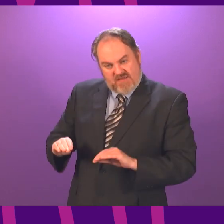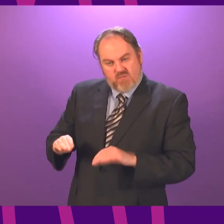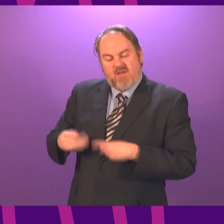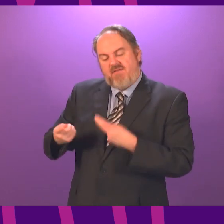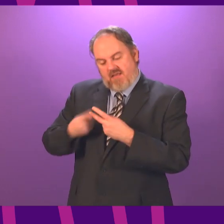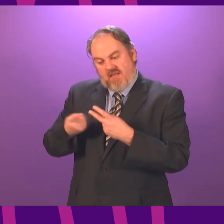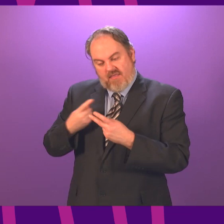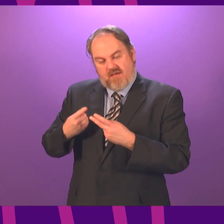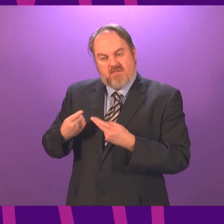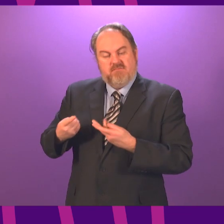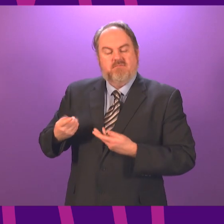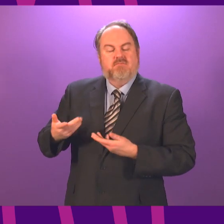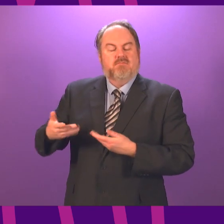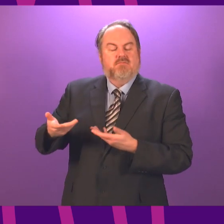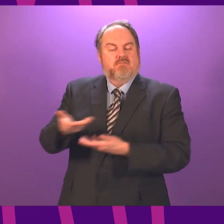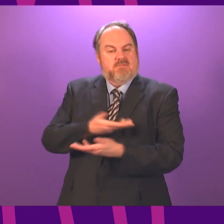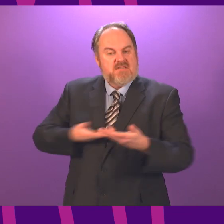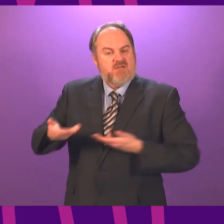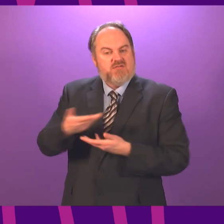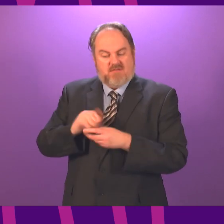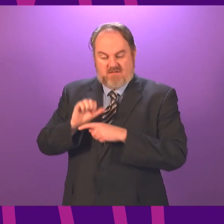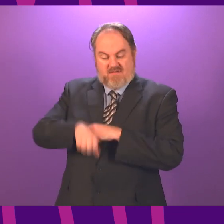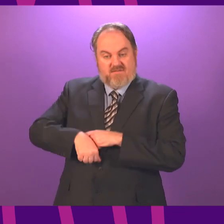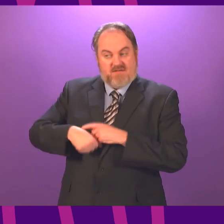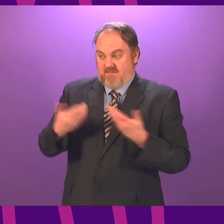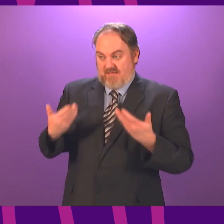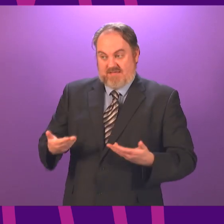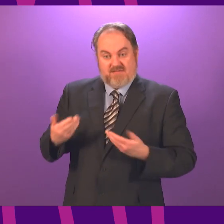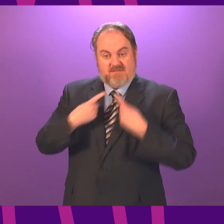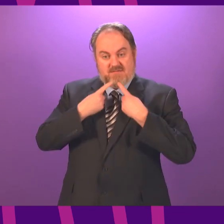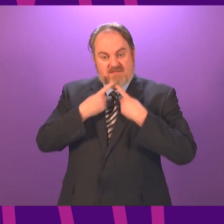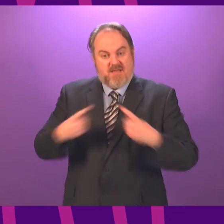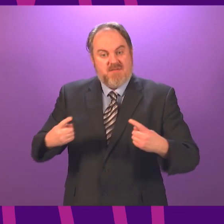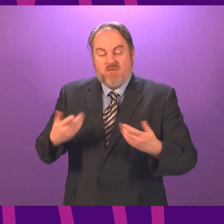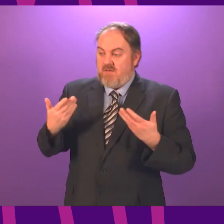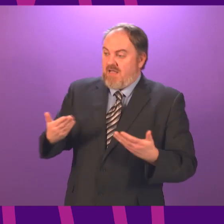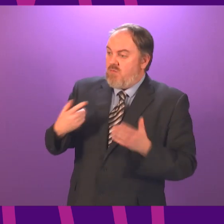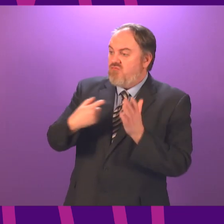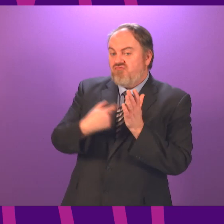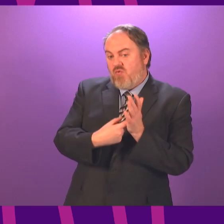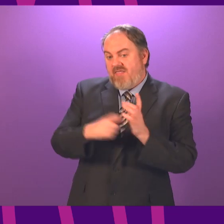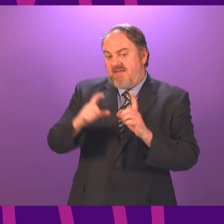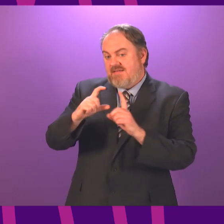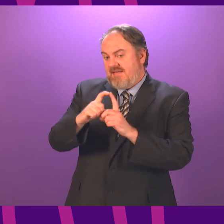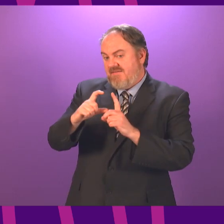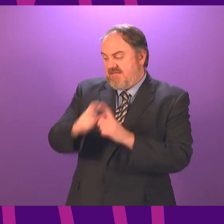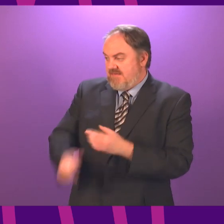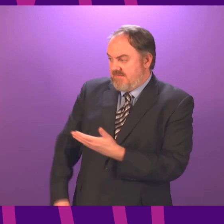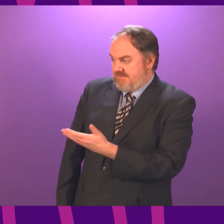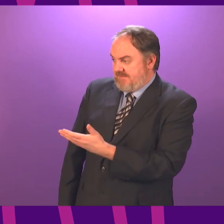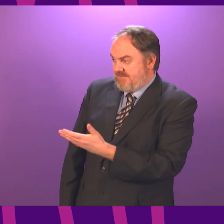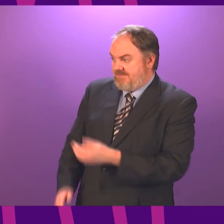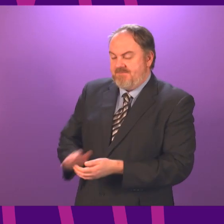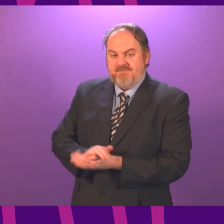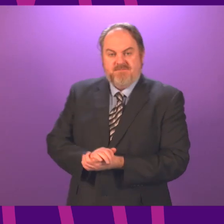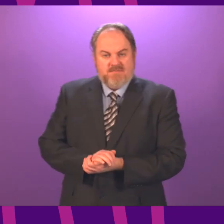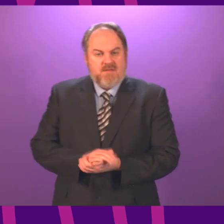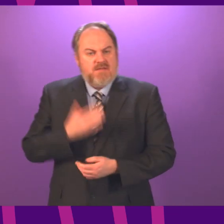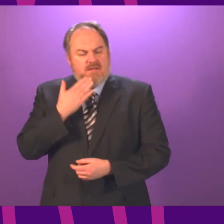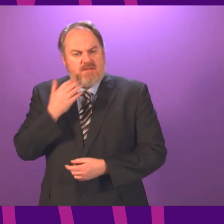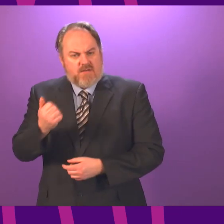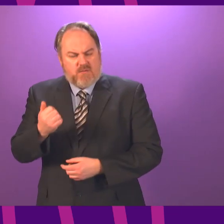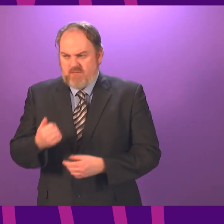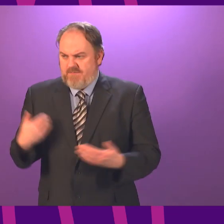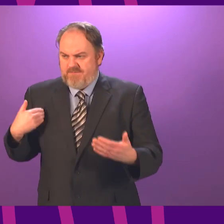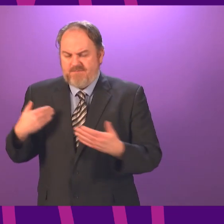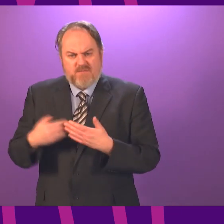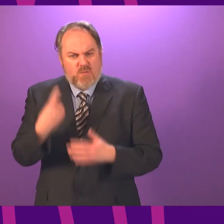Ruth Davidson (Edinburgh Central) (Con): After a year when all our lives have been